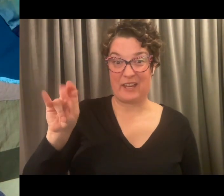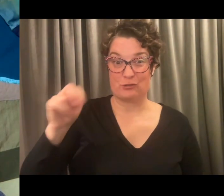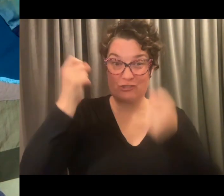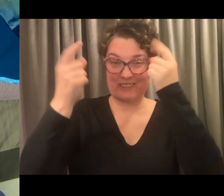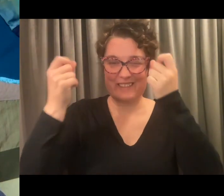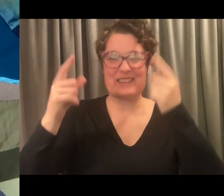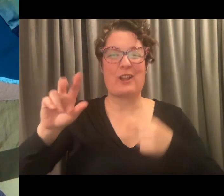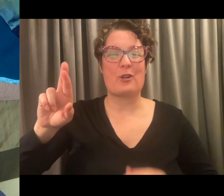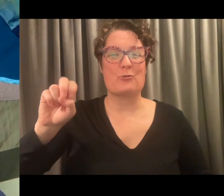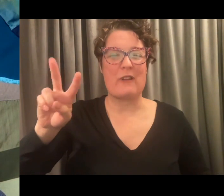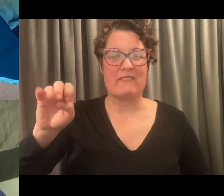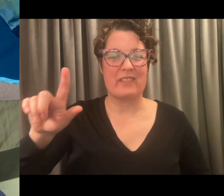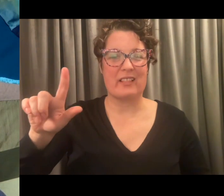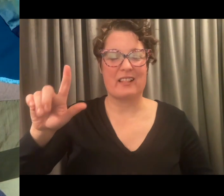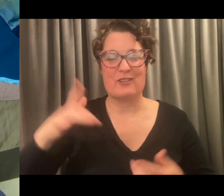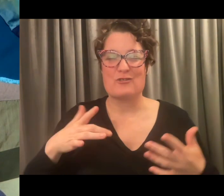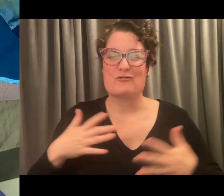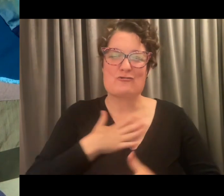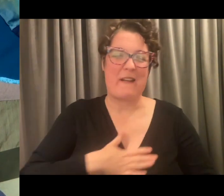It is a revelation for our days